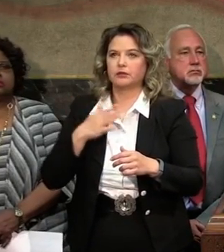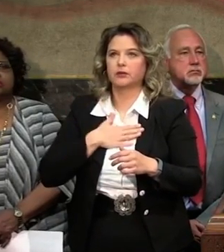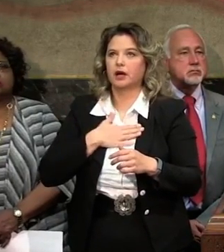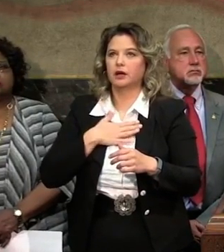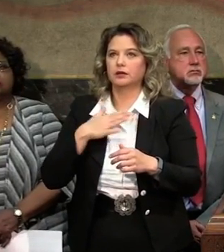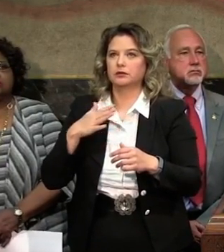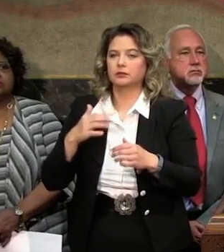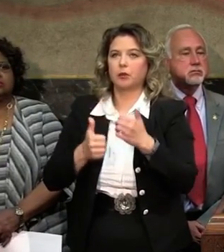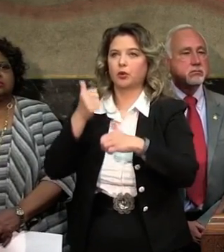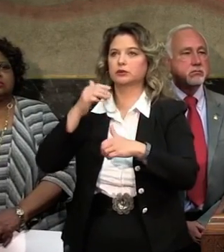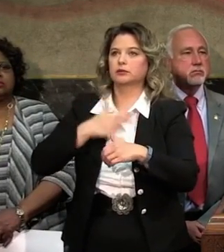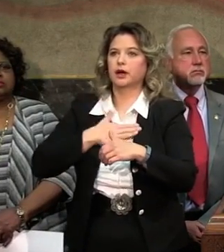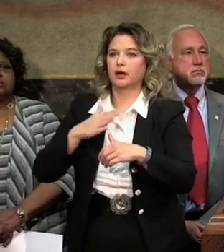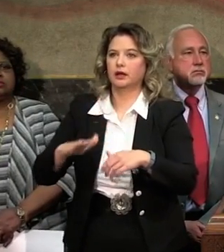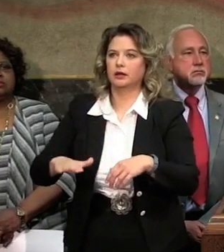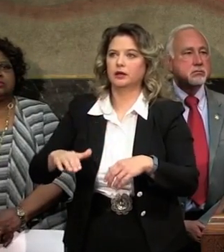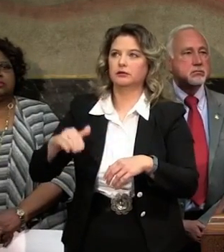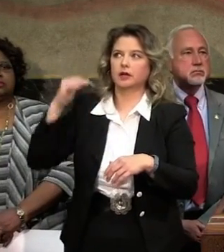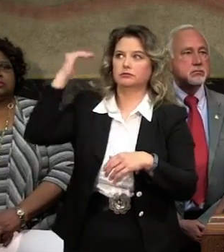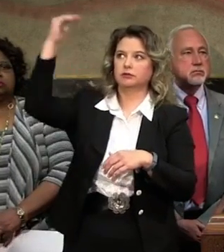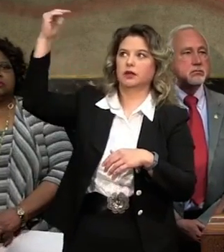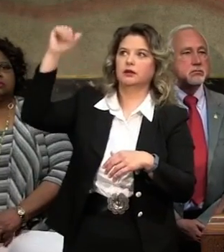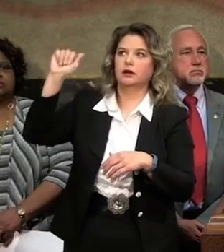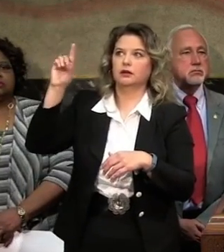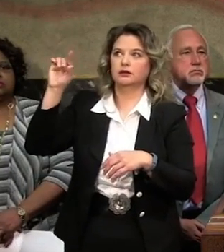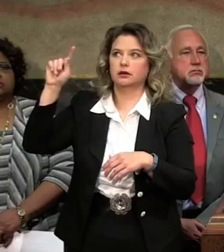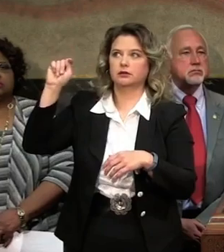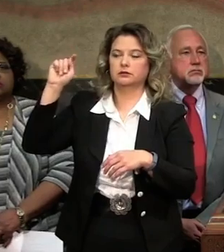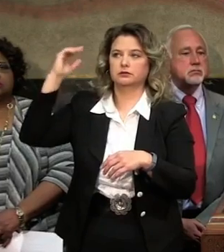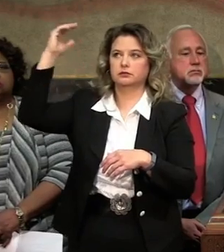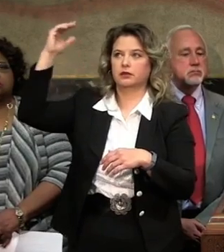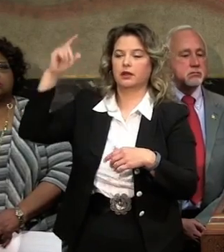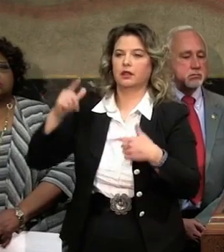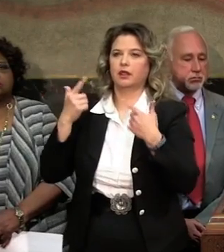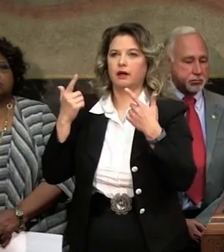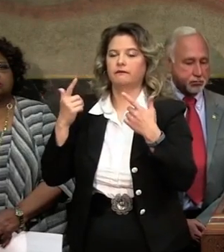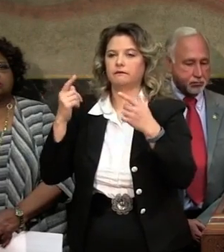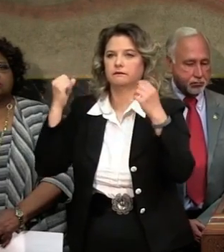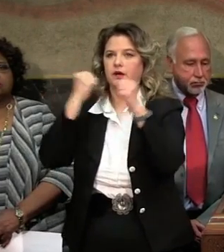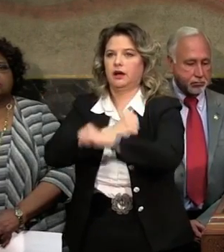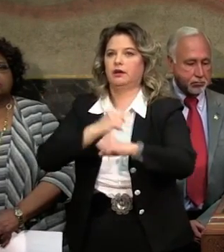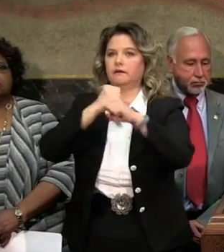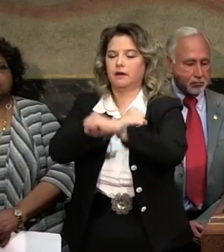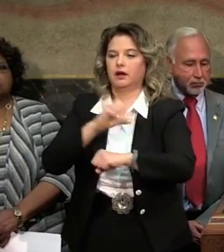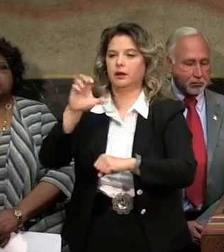attempting to fight crime but there's a distinct difference between jailing